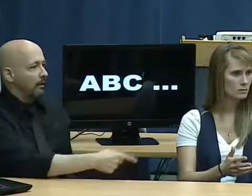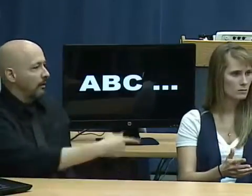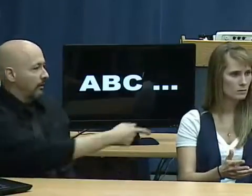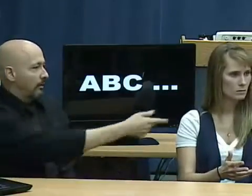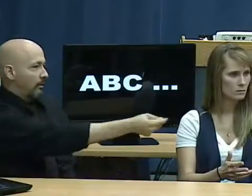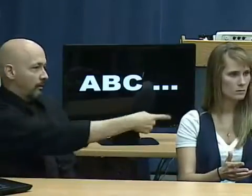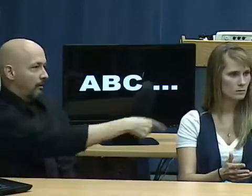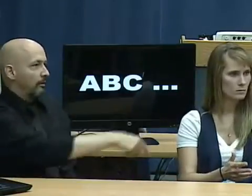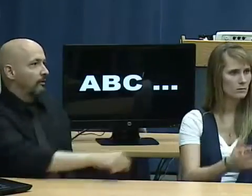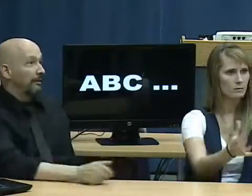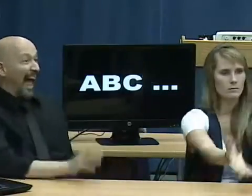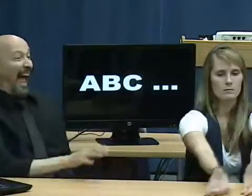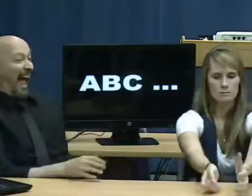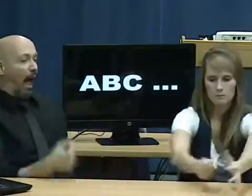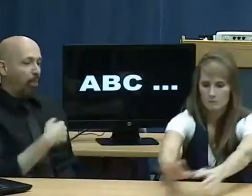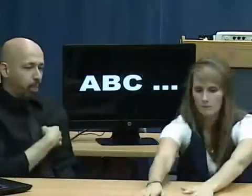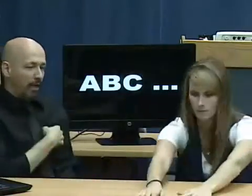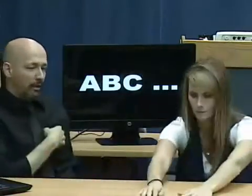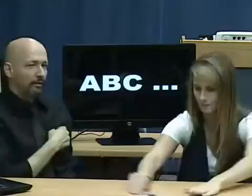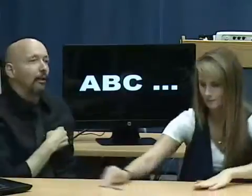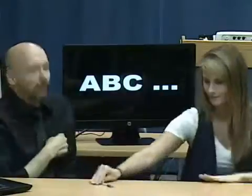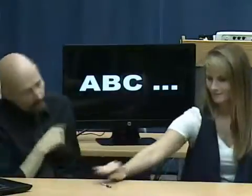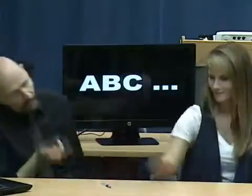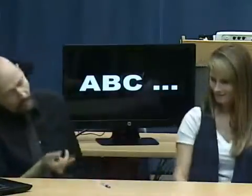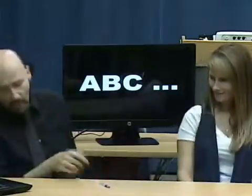Give it to her. Ahhh! Heart attack, fall over dead.